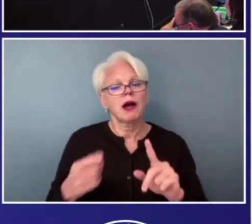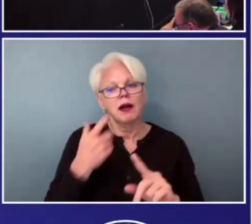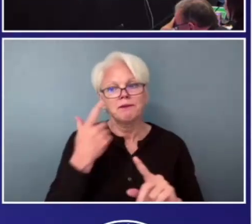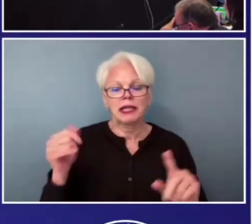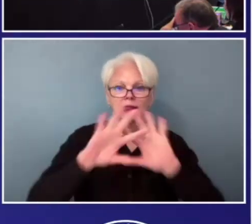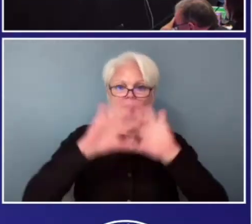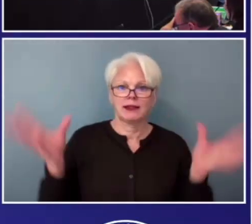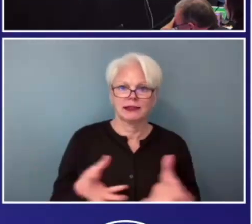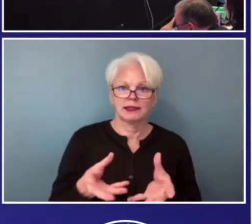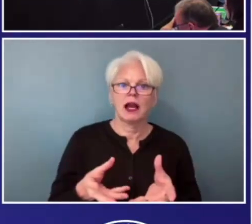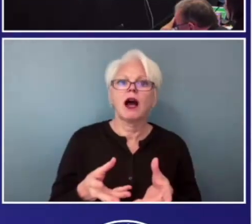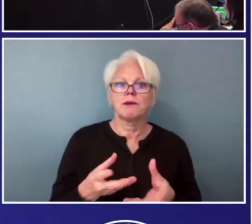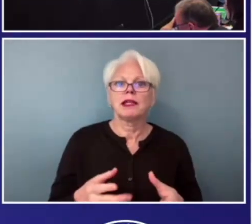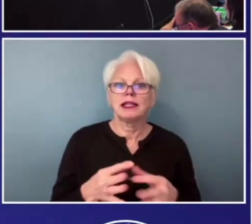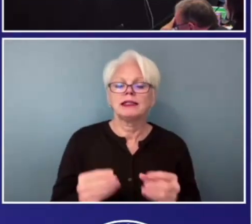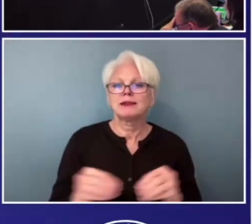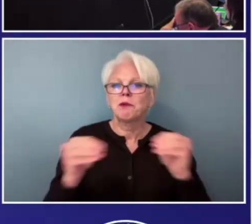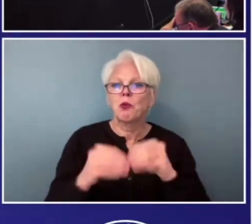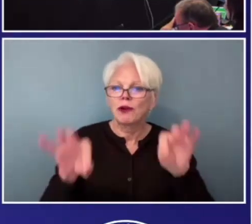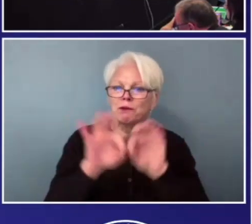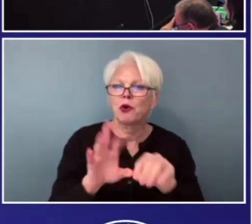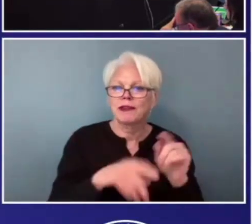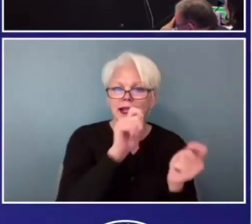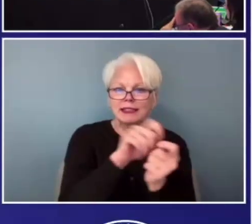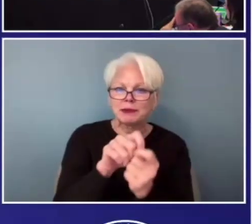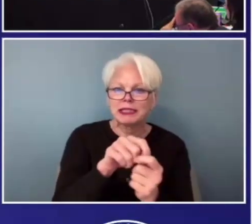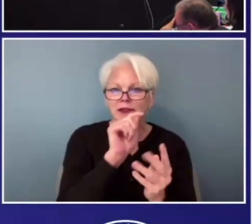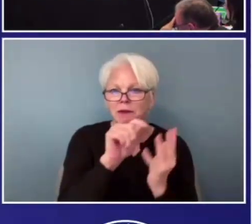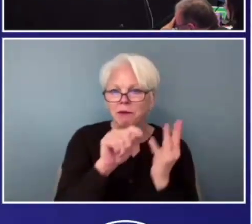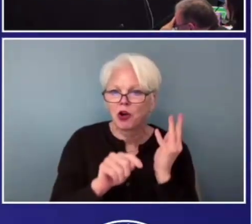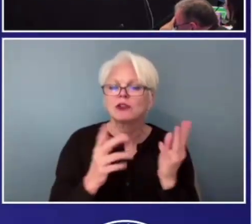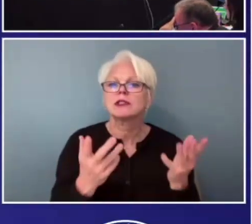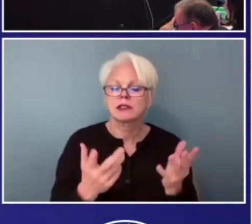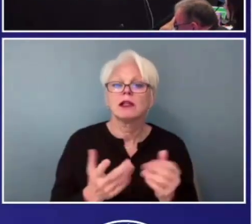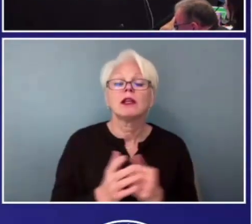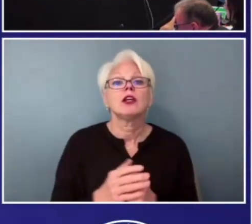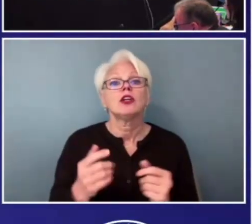And so I want to remind us of the items that the Department made concessions on as